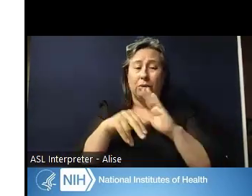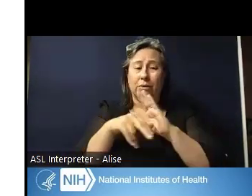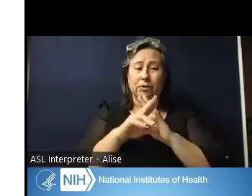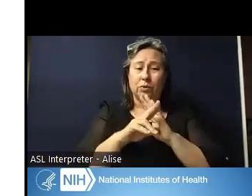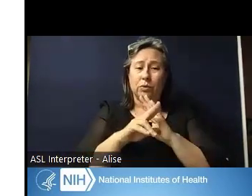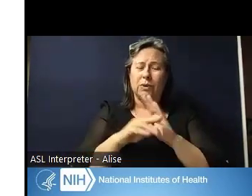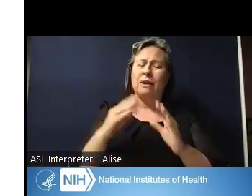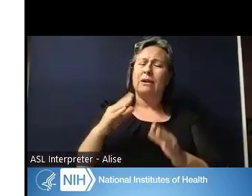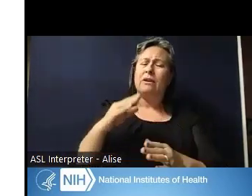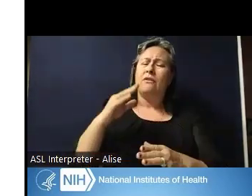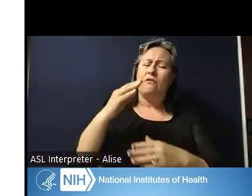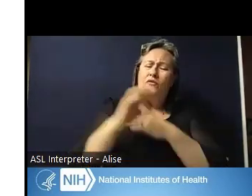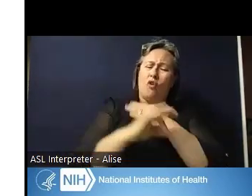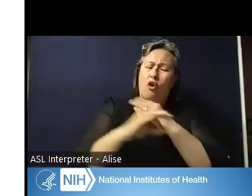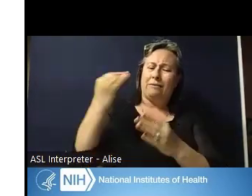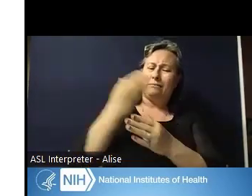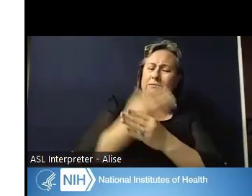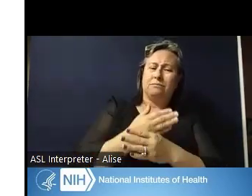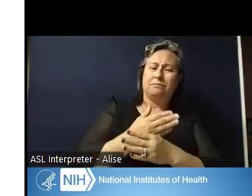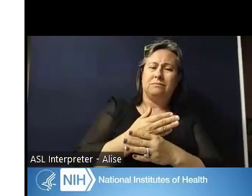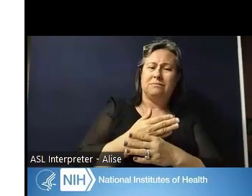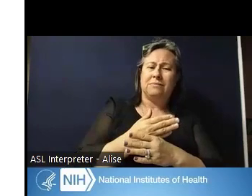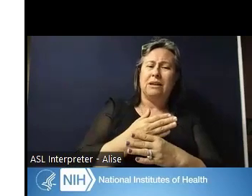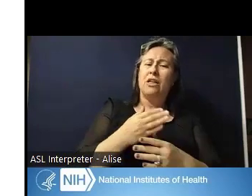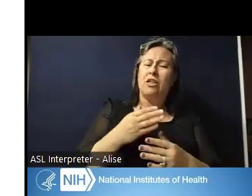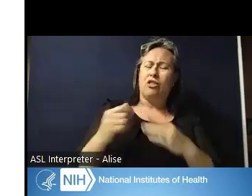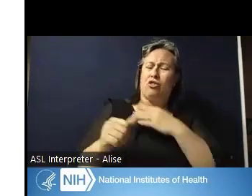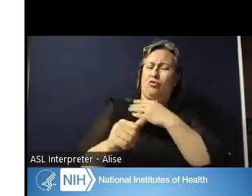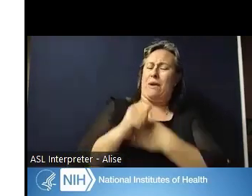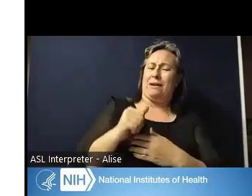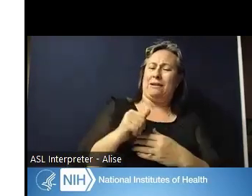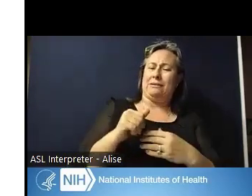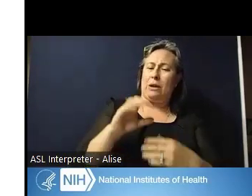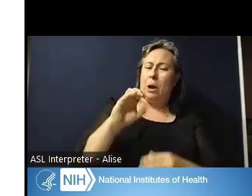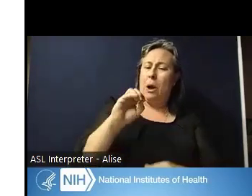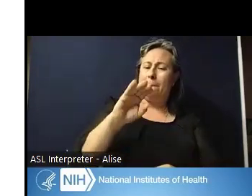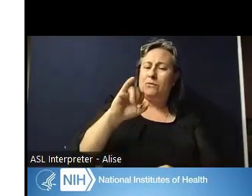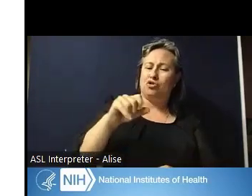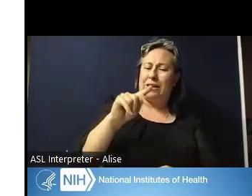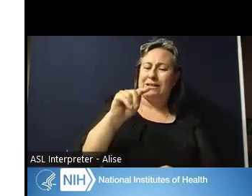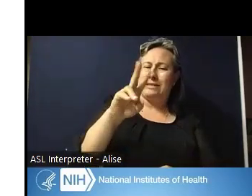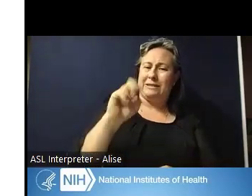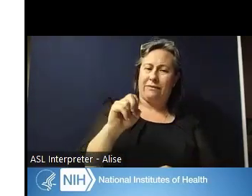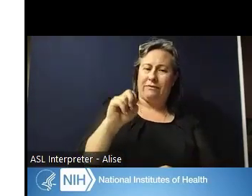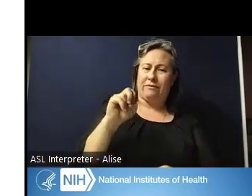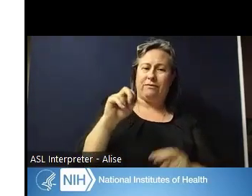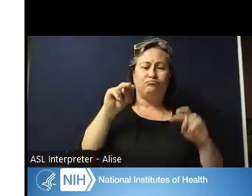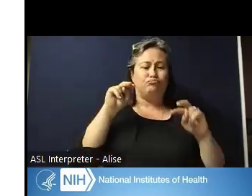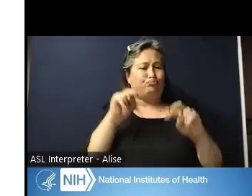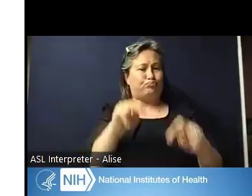threatens the objectivity of the peer review process to identify the most promising biomedical and behavioral research.